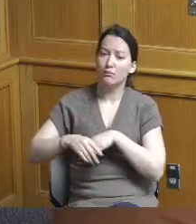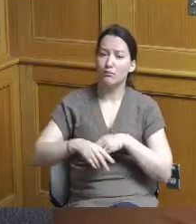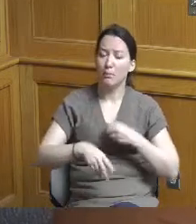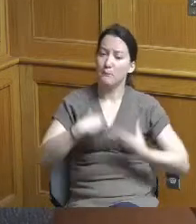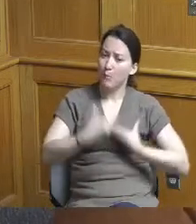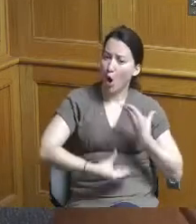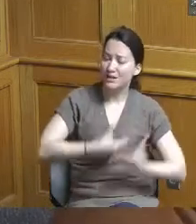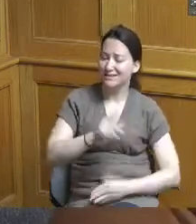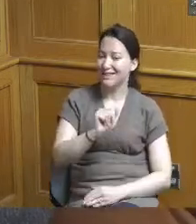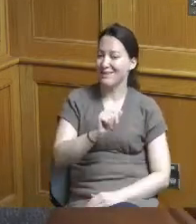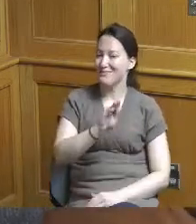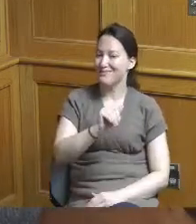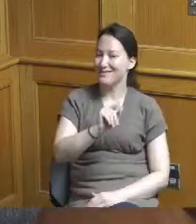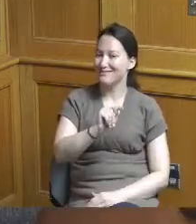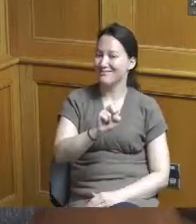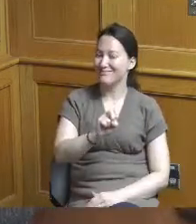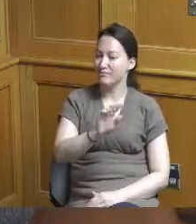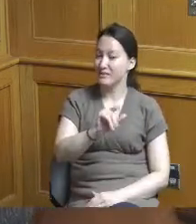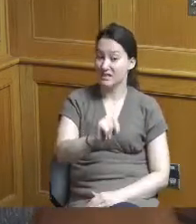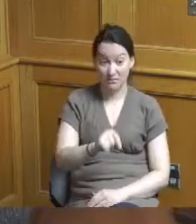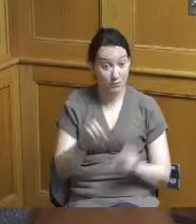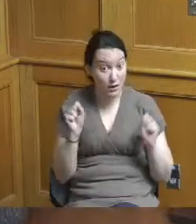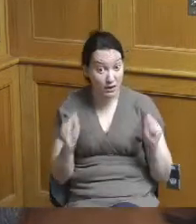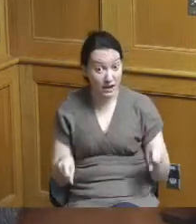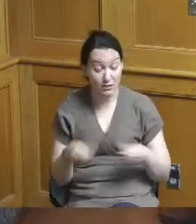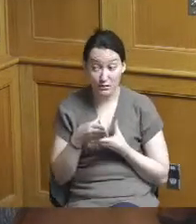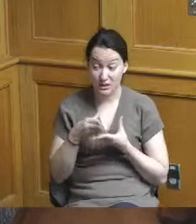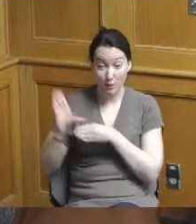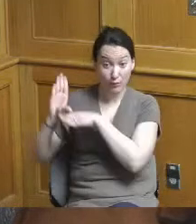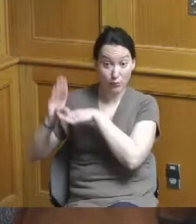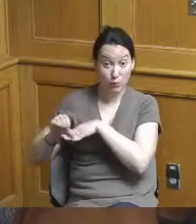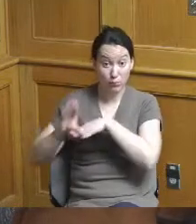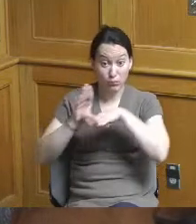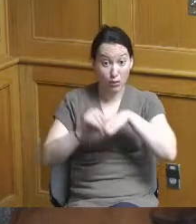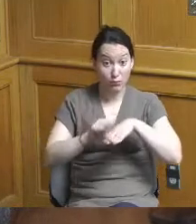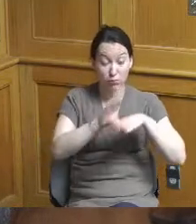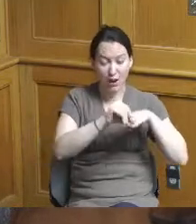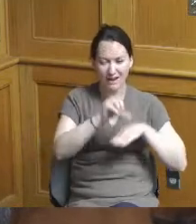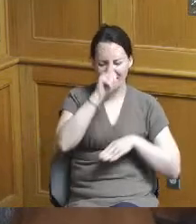it has been brought to my attention can there be some abatements I think a council member out of